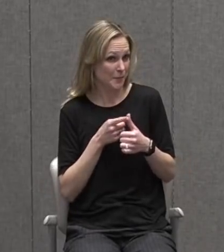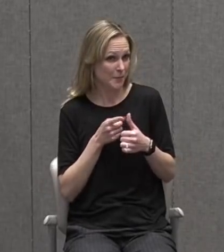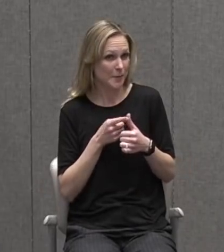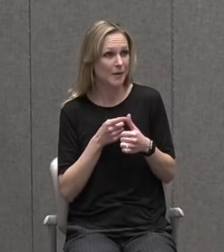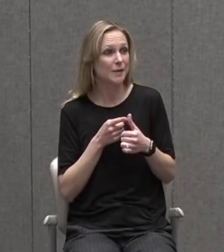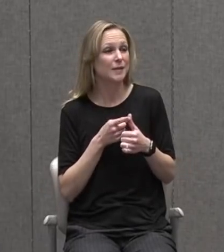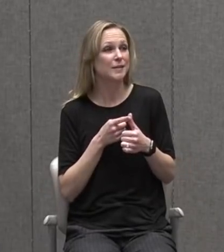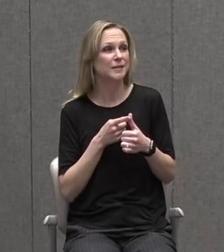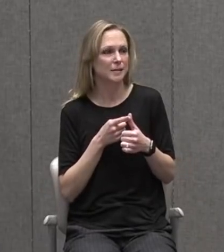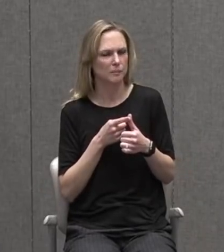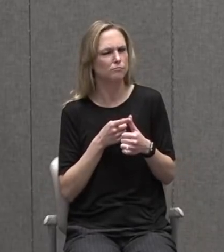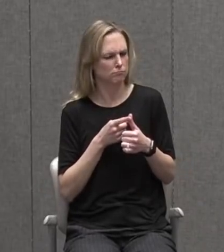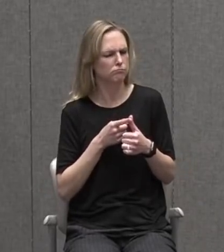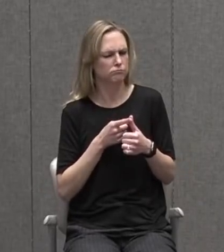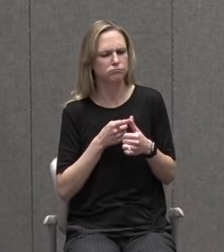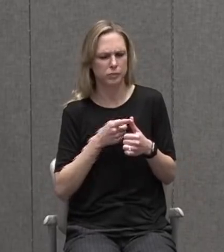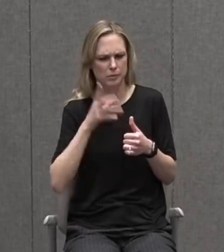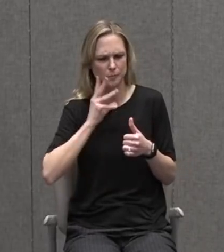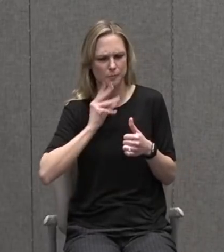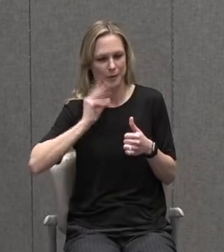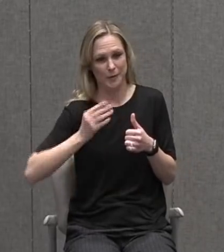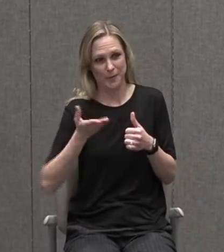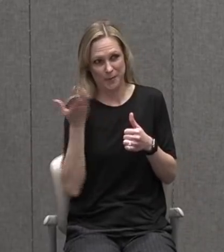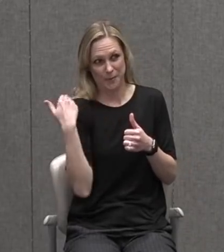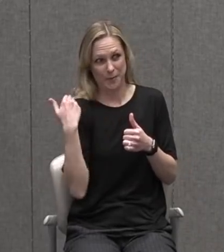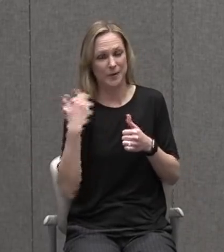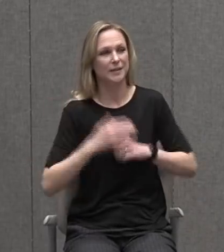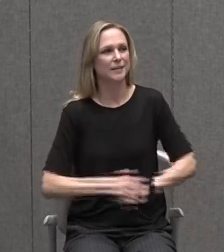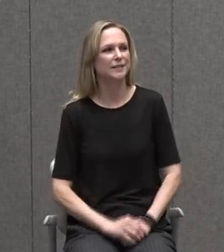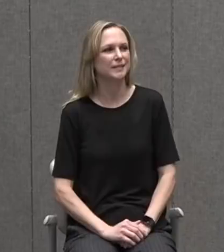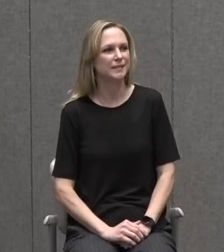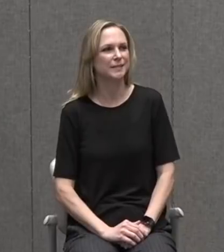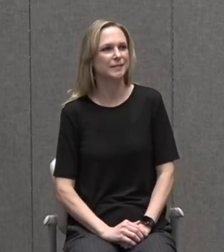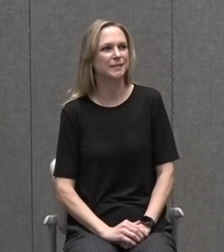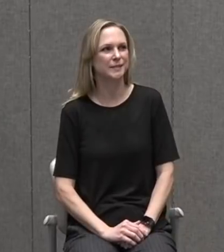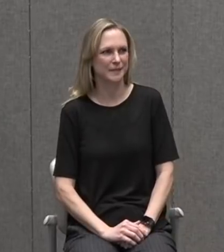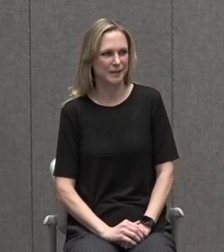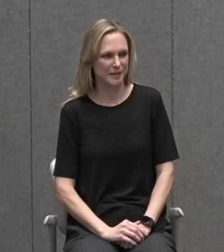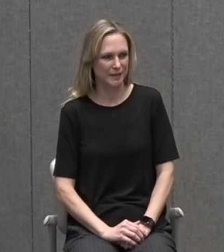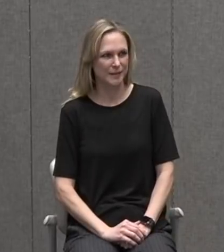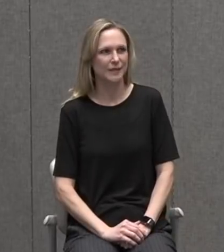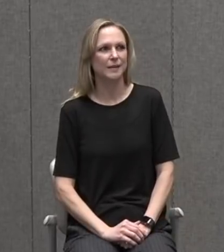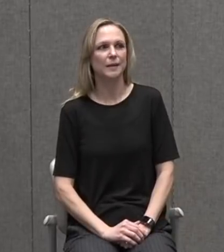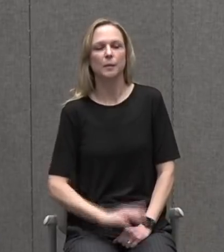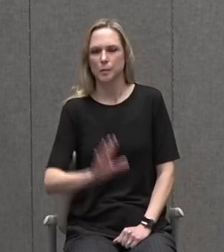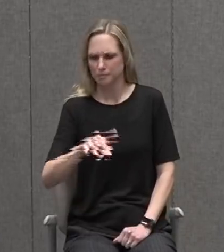we have done this before, but I wanted to really think about how to do this.